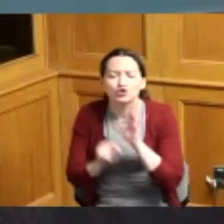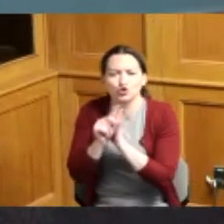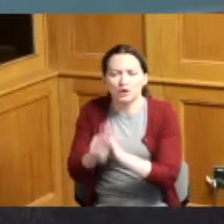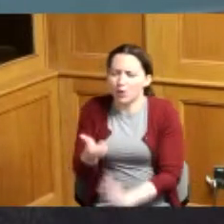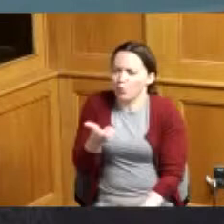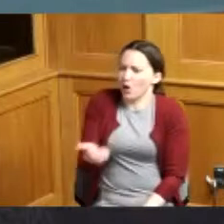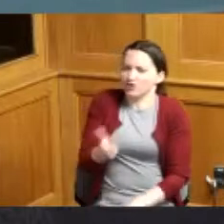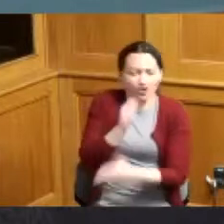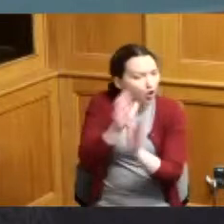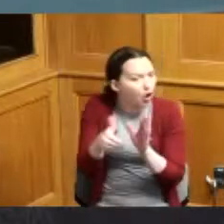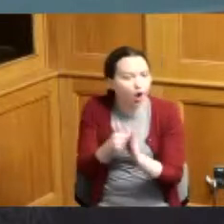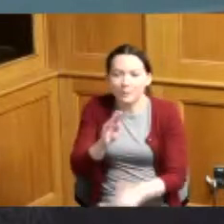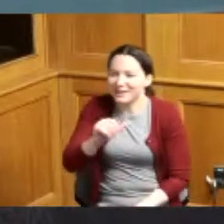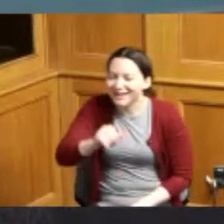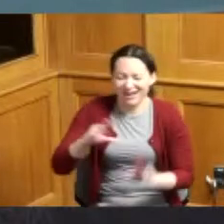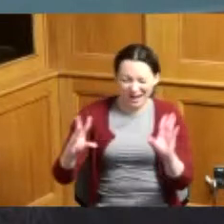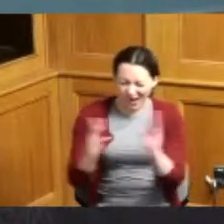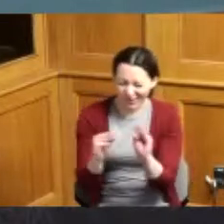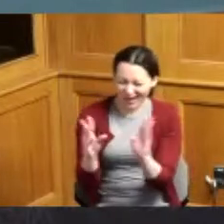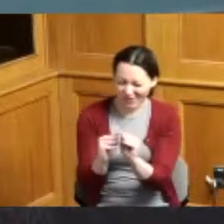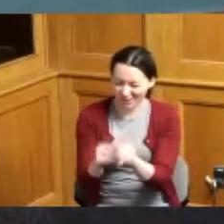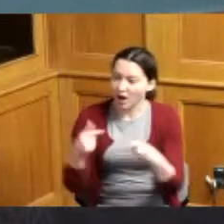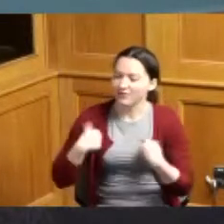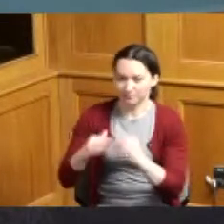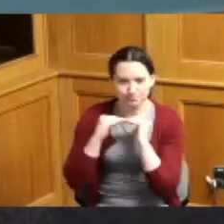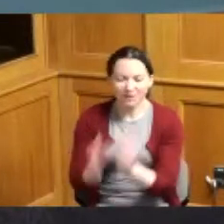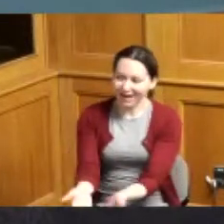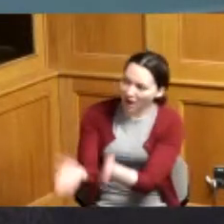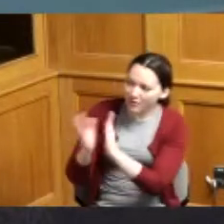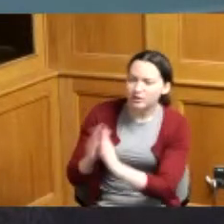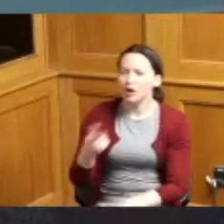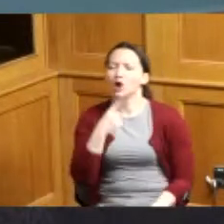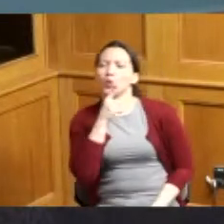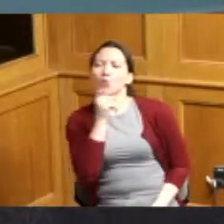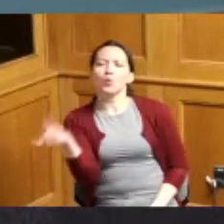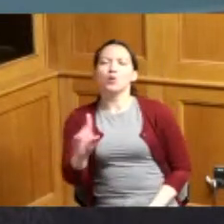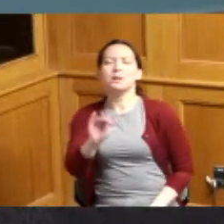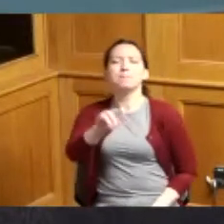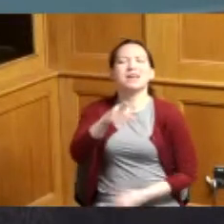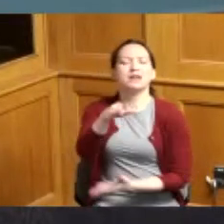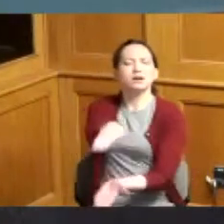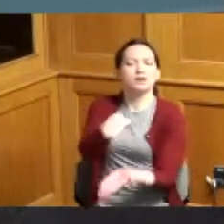all the meetings where I consistently asked for the bid package so we wouldn't have 48